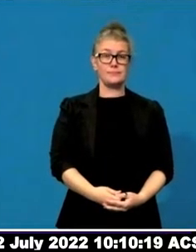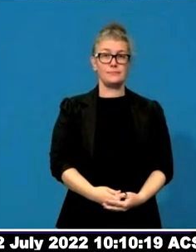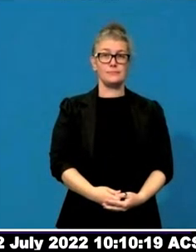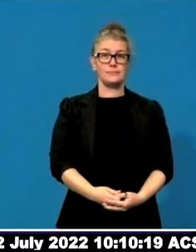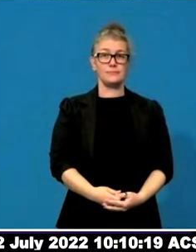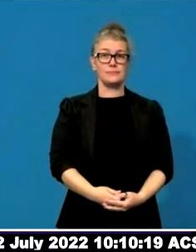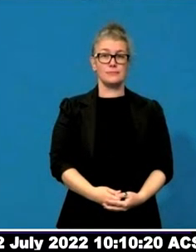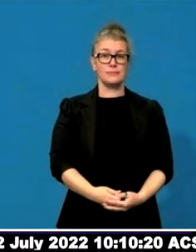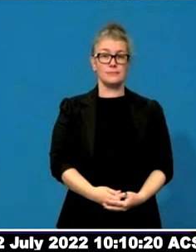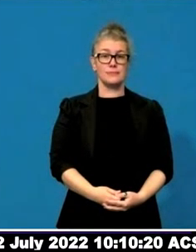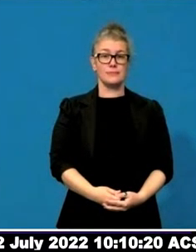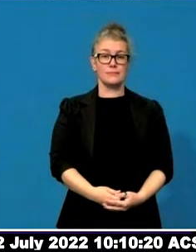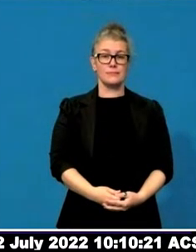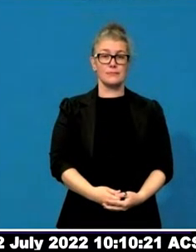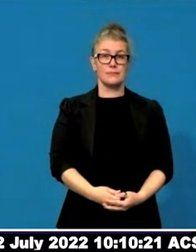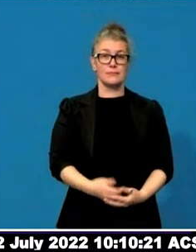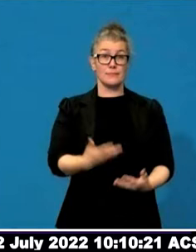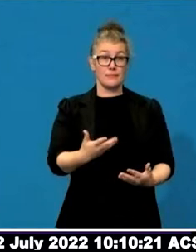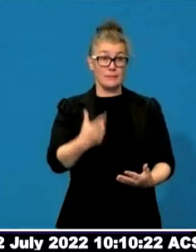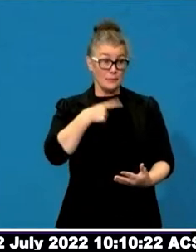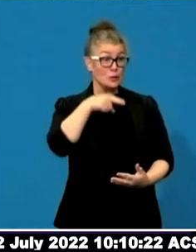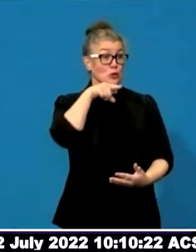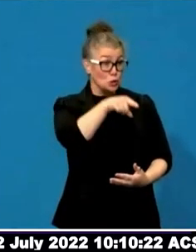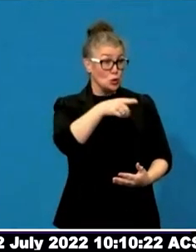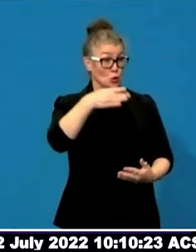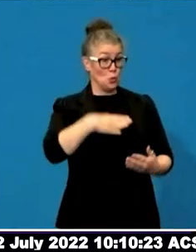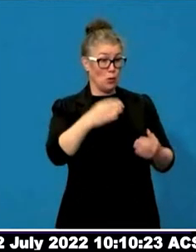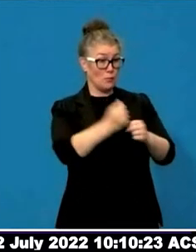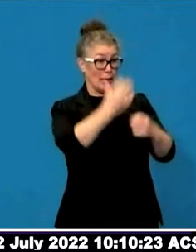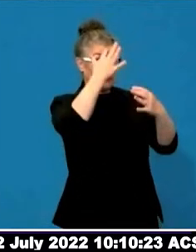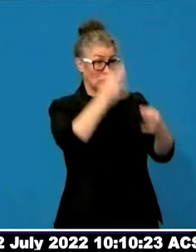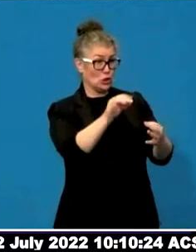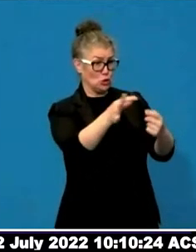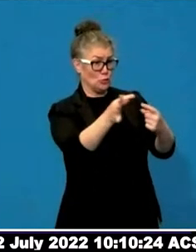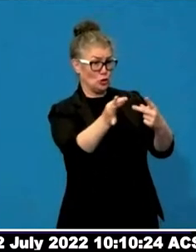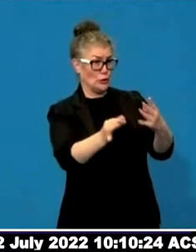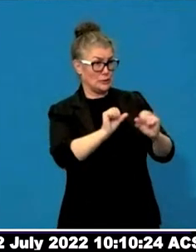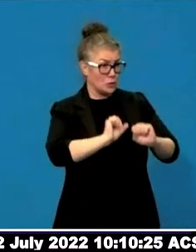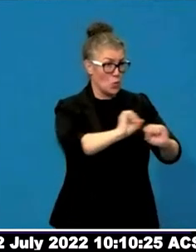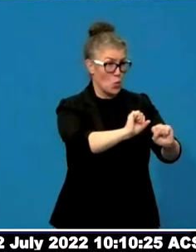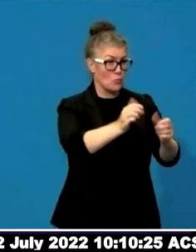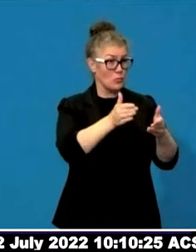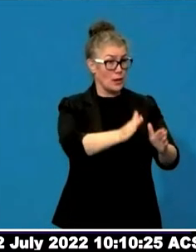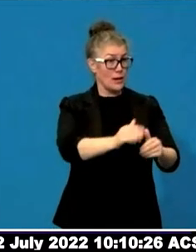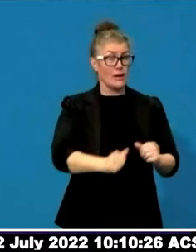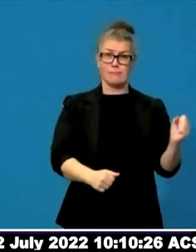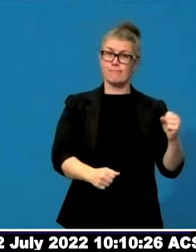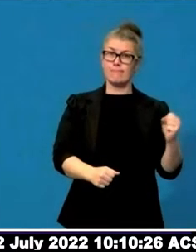And is that because you want to be able to make the choices? Em is nodding.